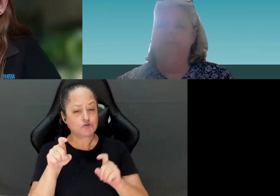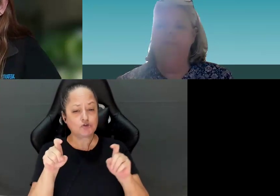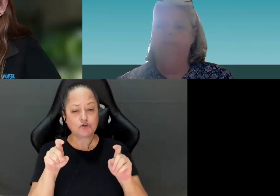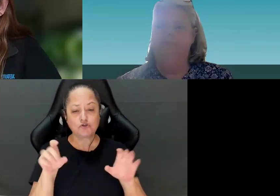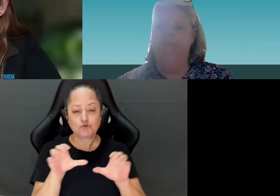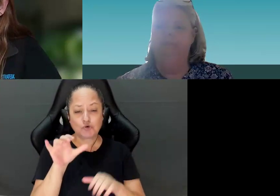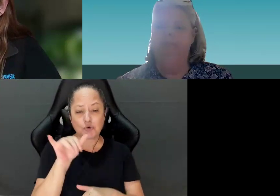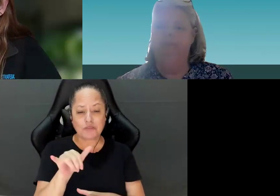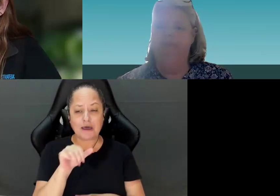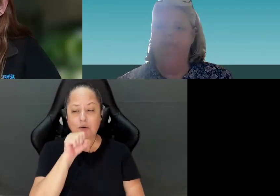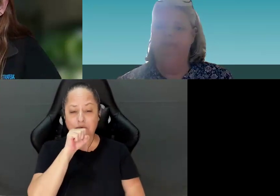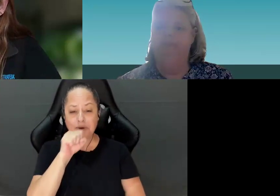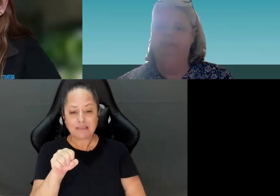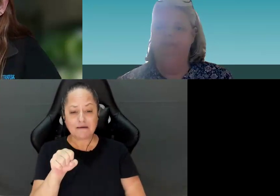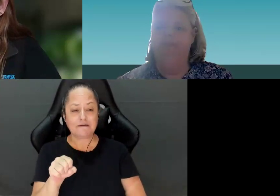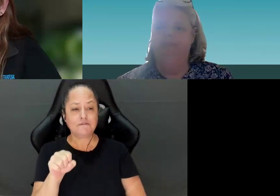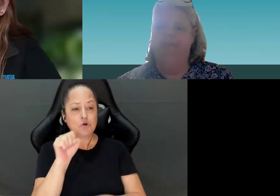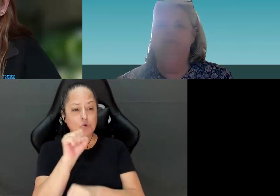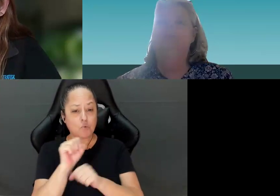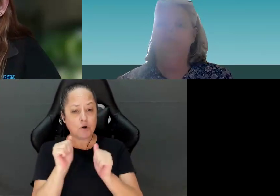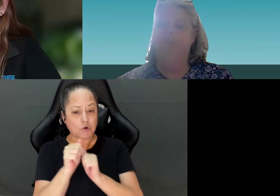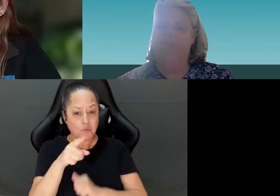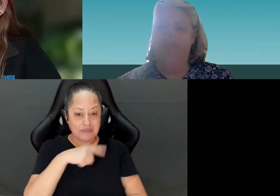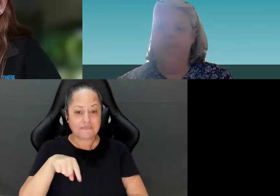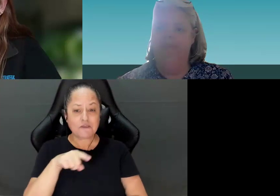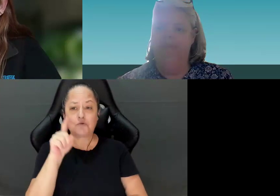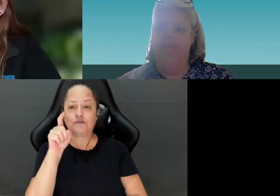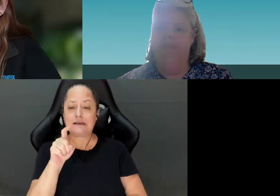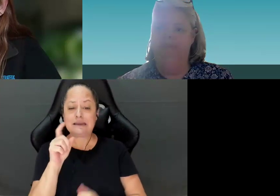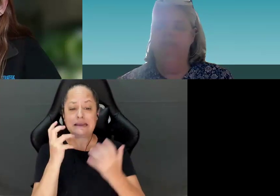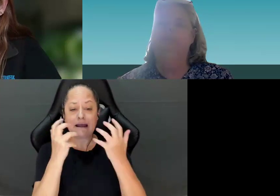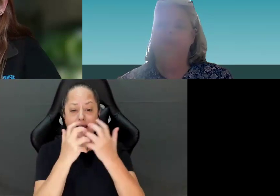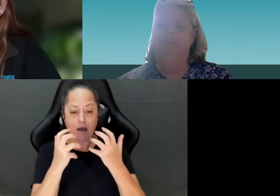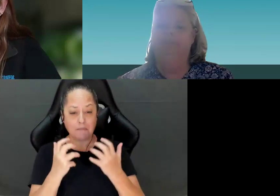And we would love to work with you, if you need an accommodation and we'll find you the